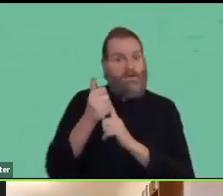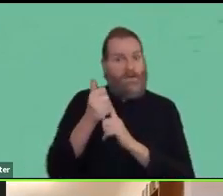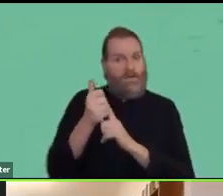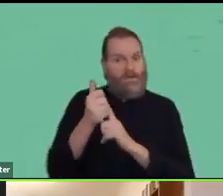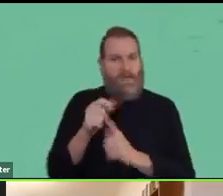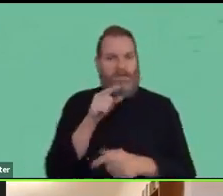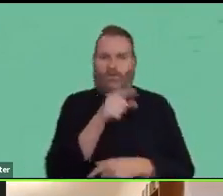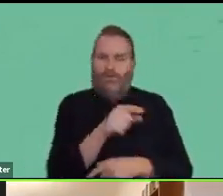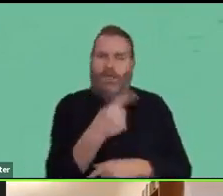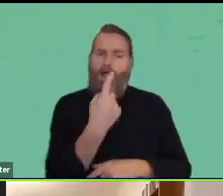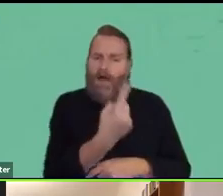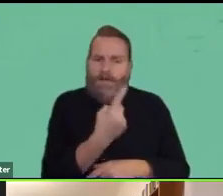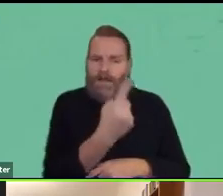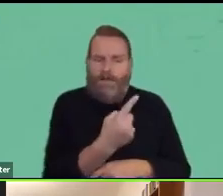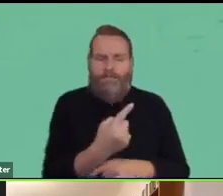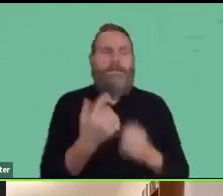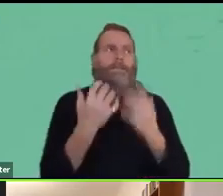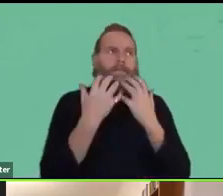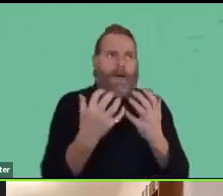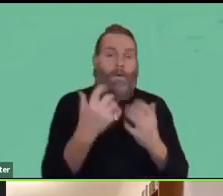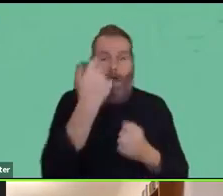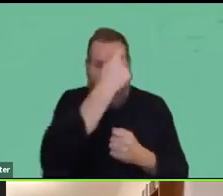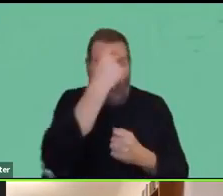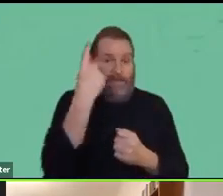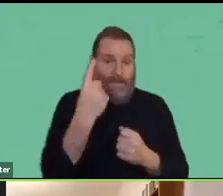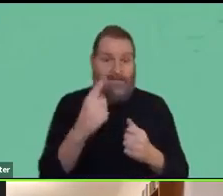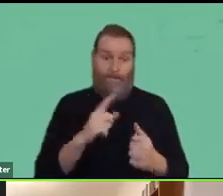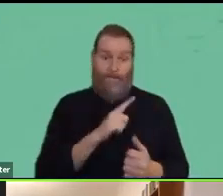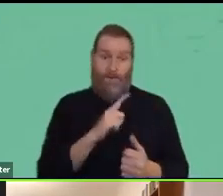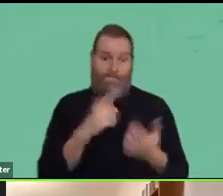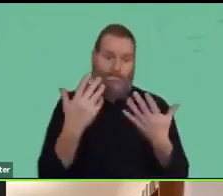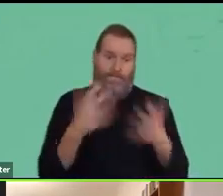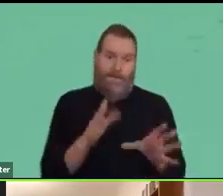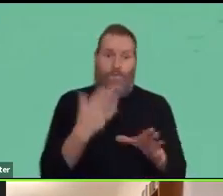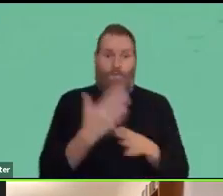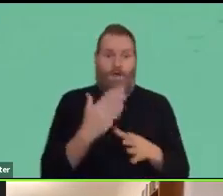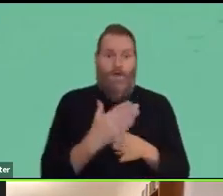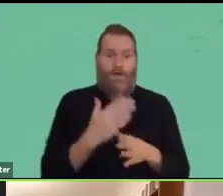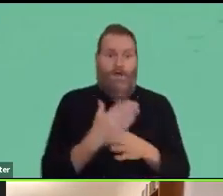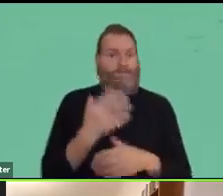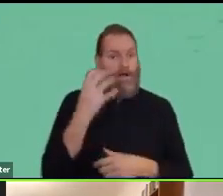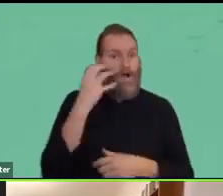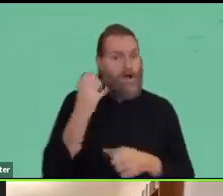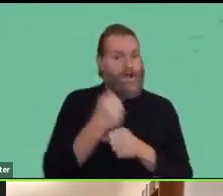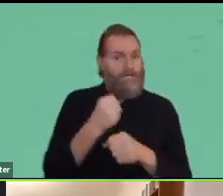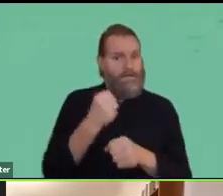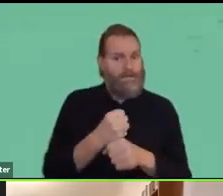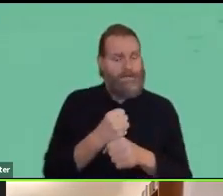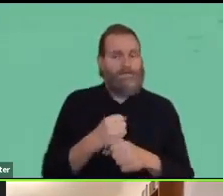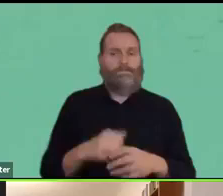you supporting us in this way so thank you very much I just also just apologies for anyone there